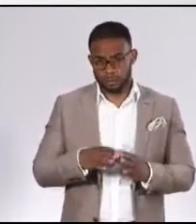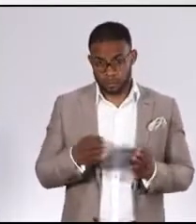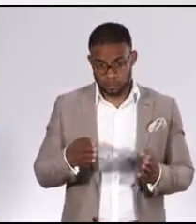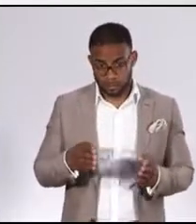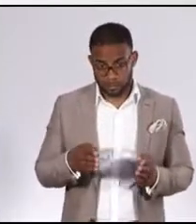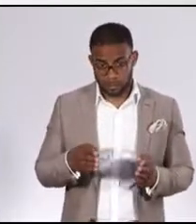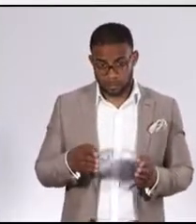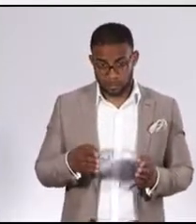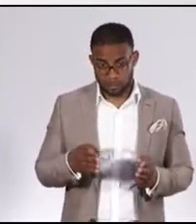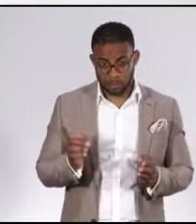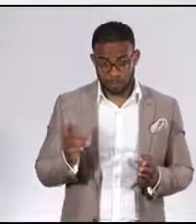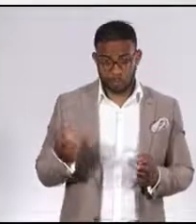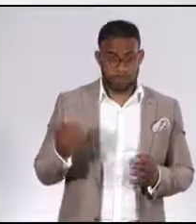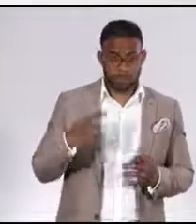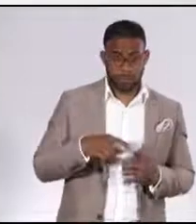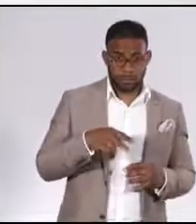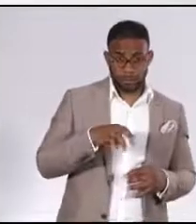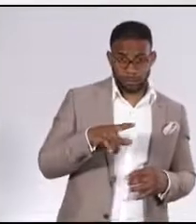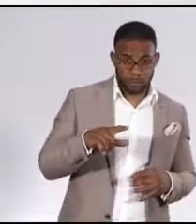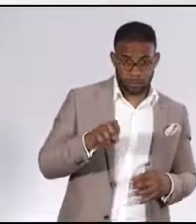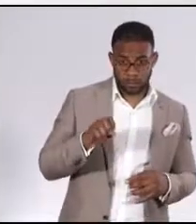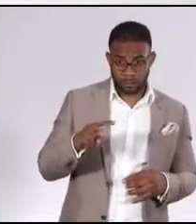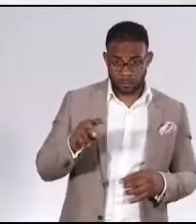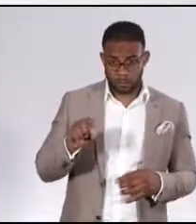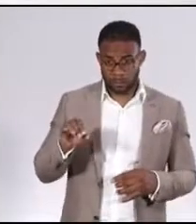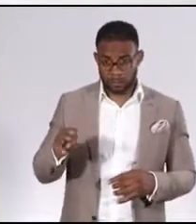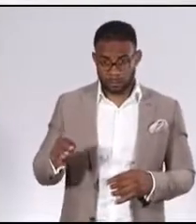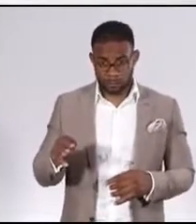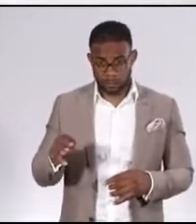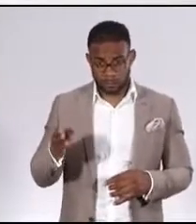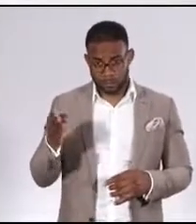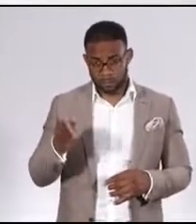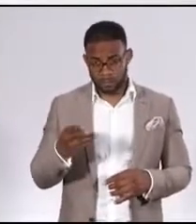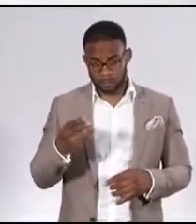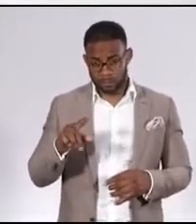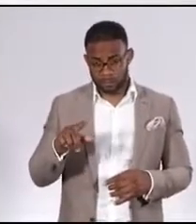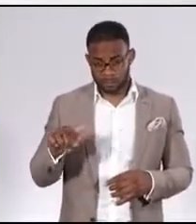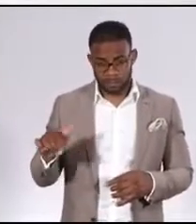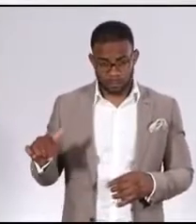uh go back to paul ev dot com, forward slash hlaa